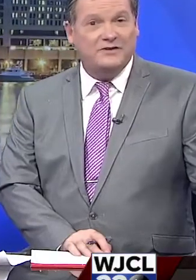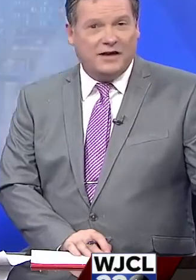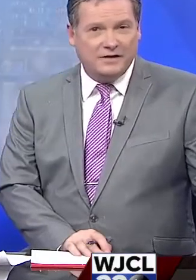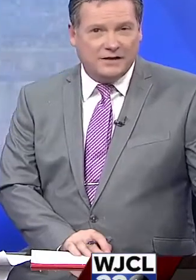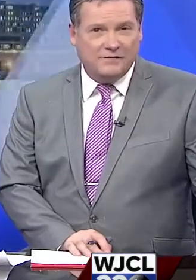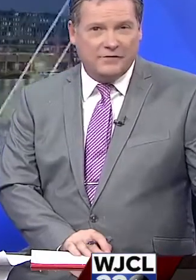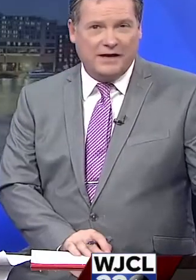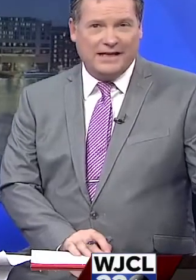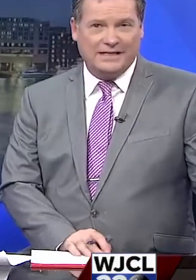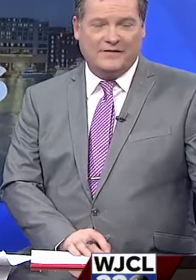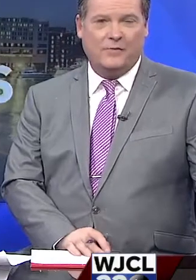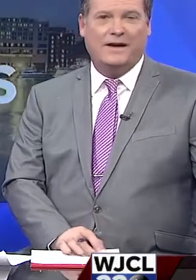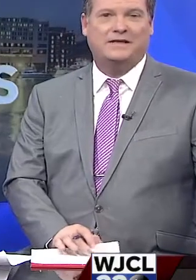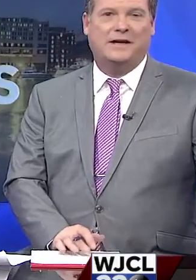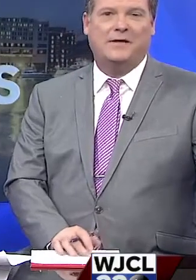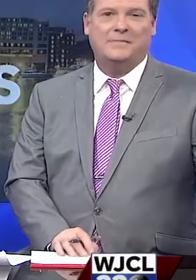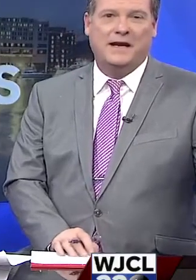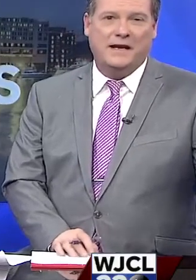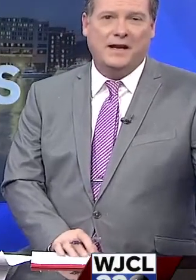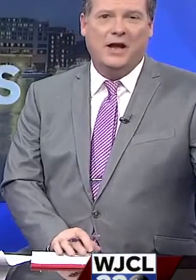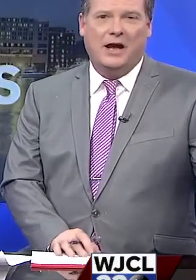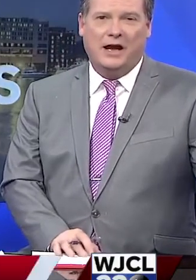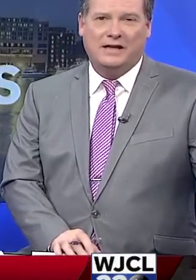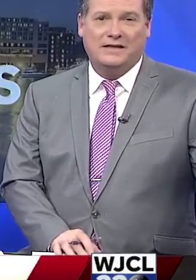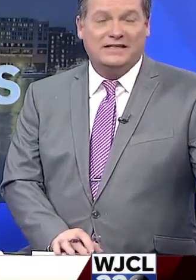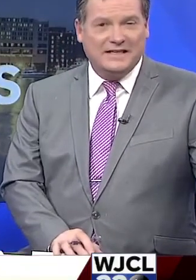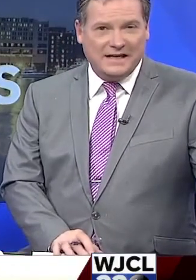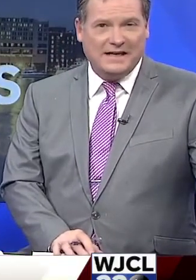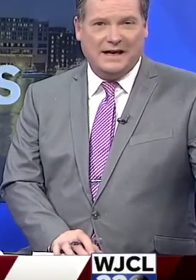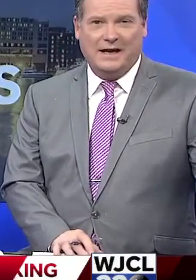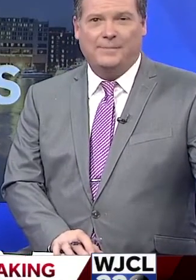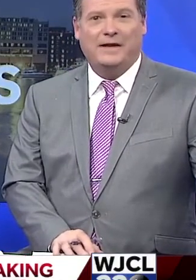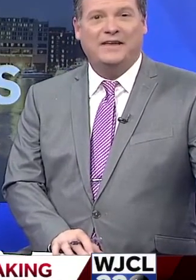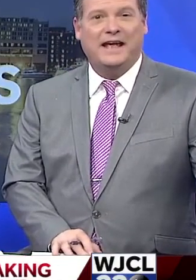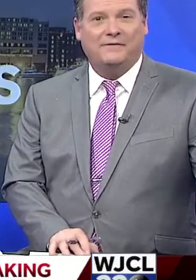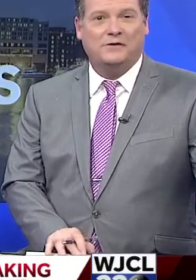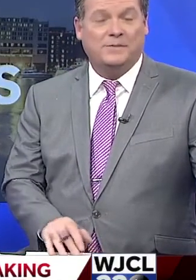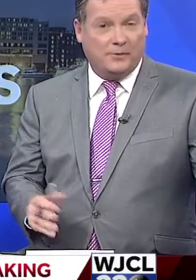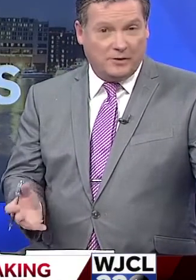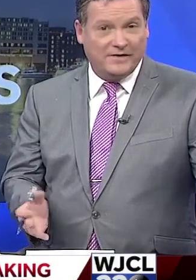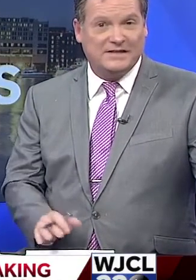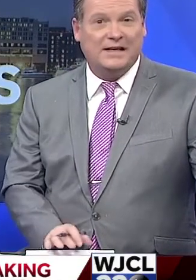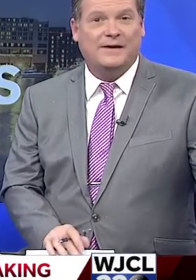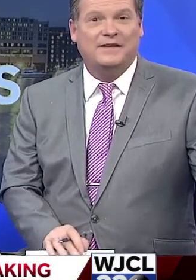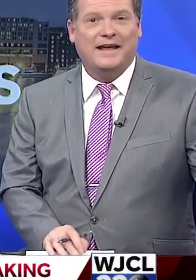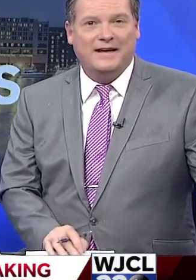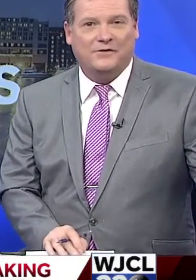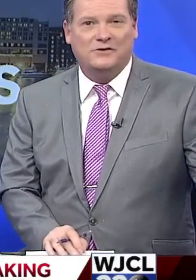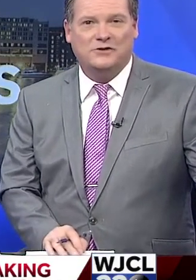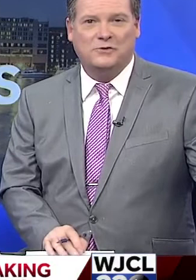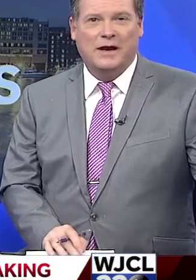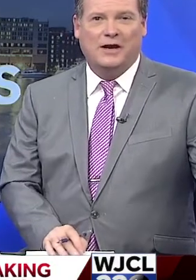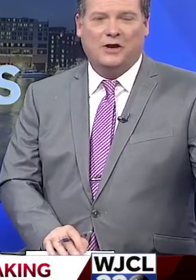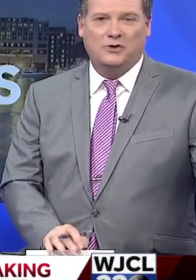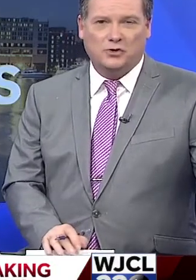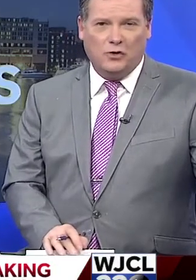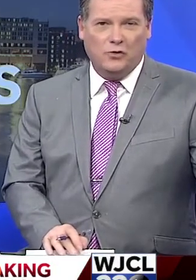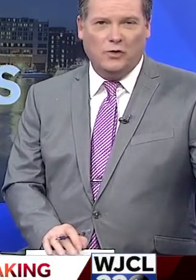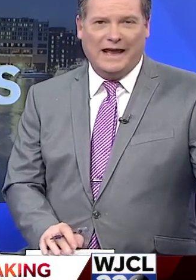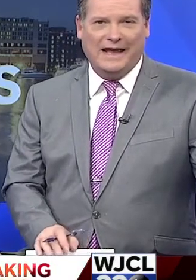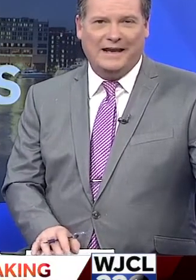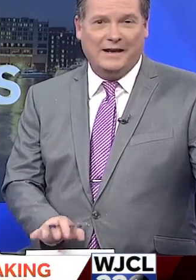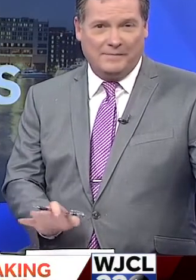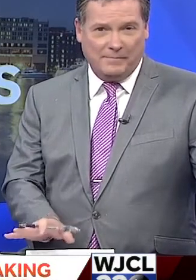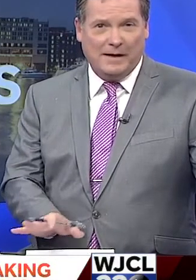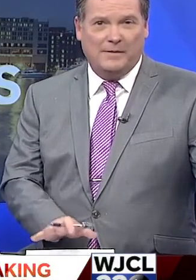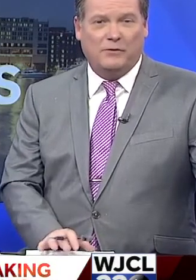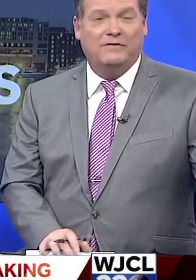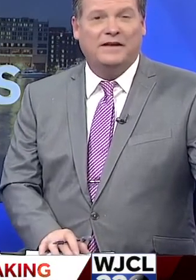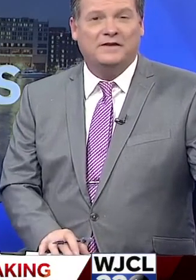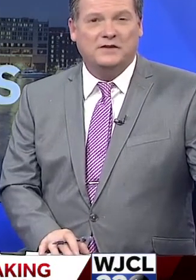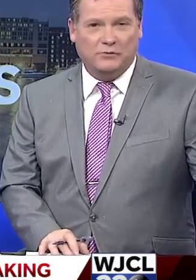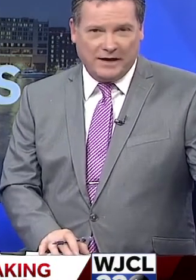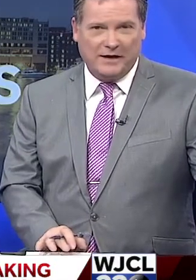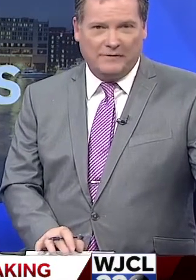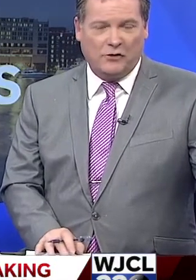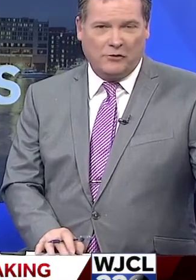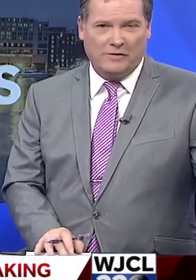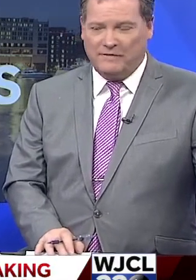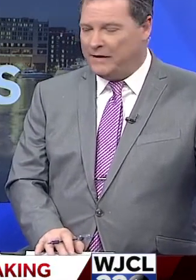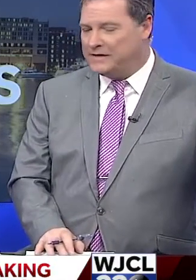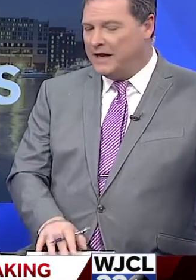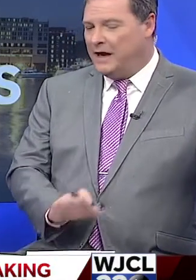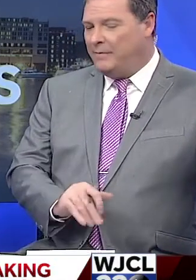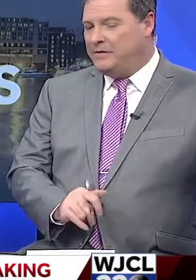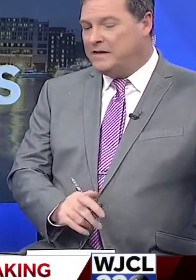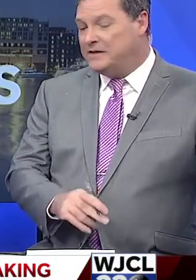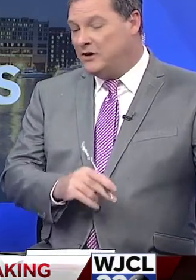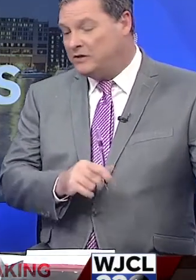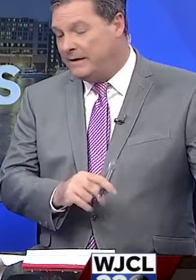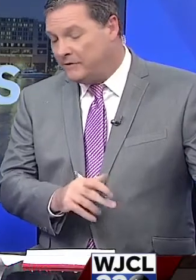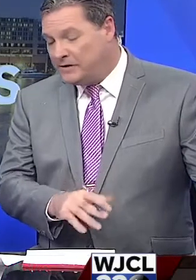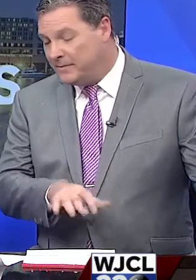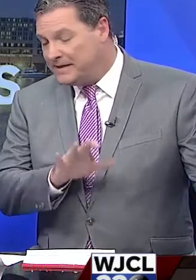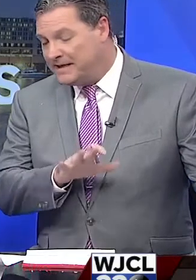AND OF COURSE THAT HAS BEEN SAVANNAH MAYOR VAN JOHNSON FOR THE LAST SEVERAL MINUTES UPDATING THE CITY ABOUT THE EFFORTS, PEOPLE WHO LIVE IN THE CONTROL AND PREVENT THE SPREAD